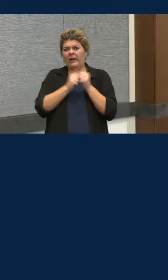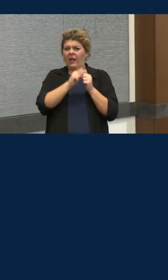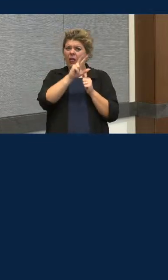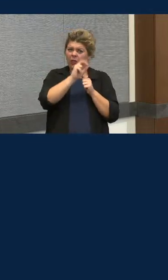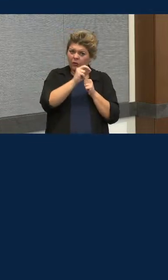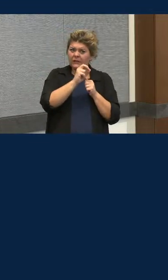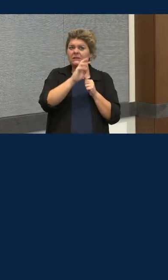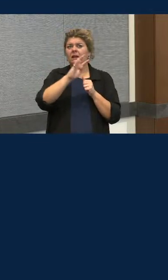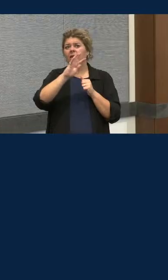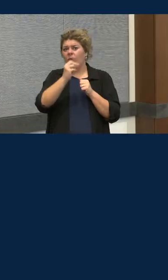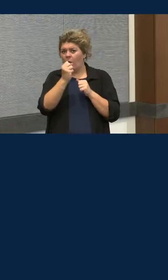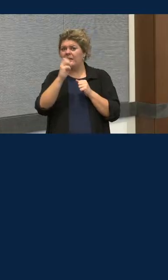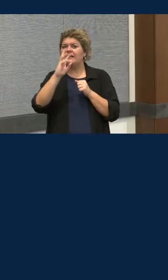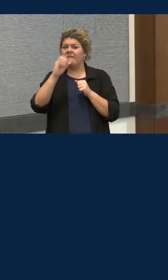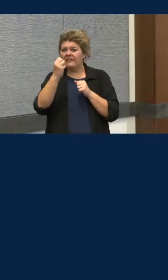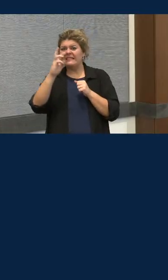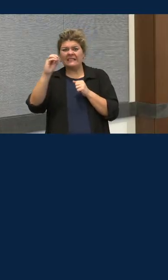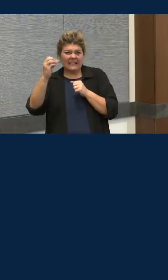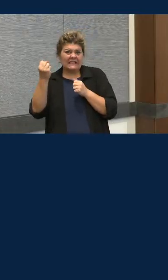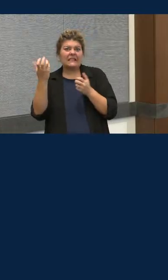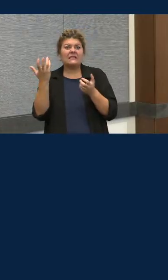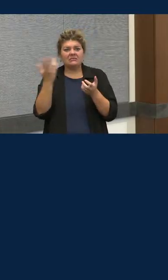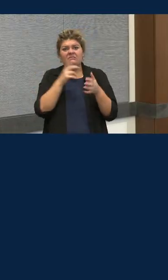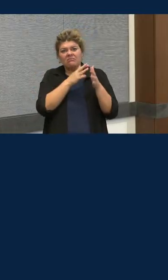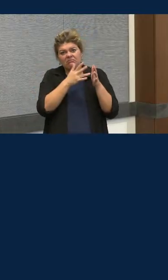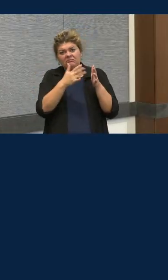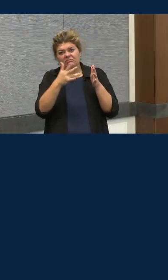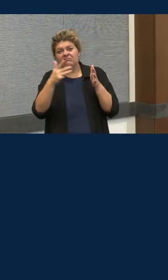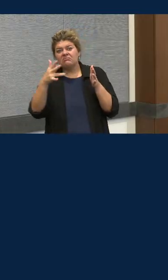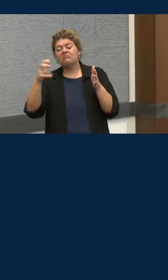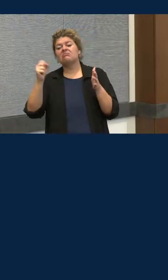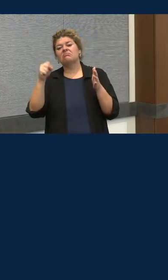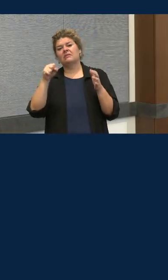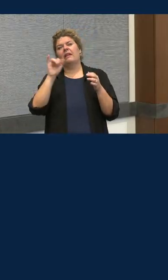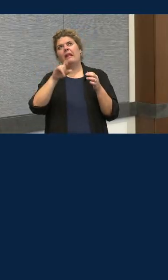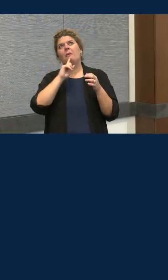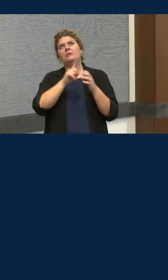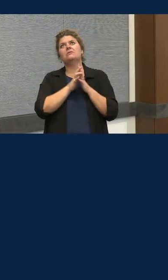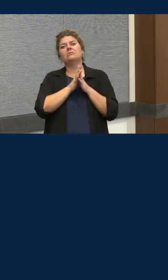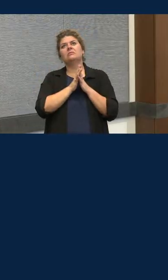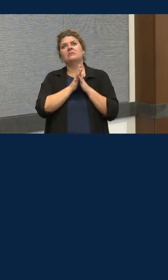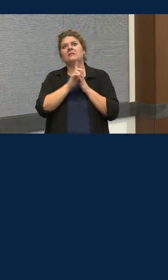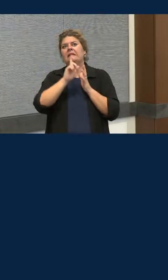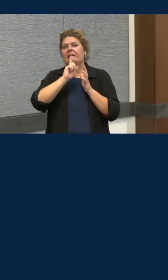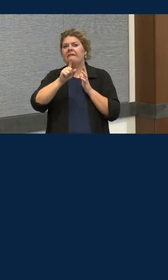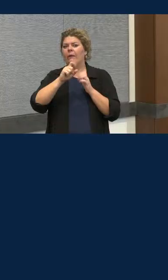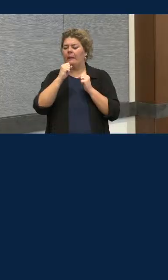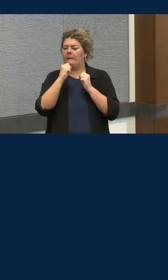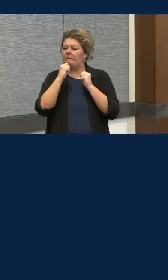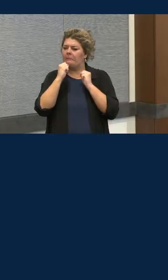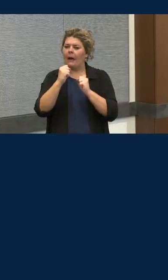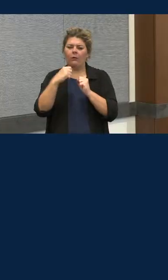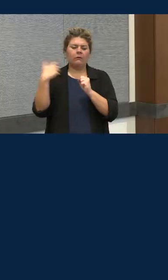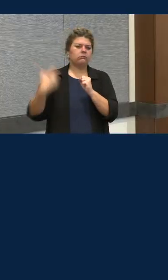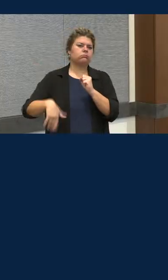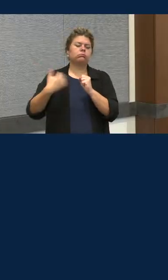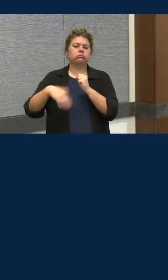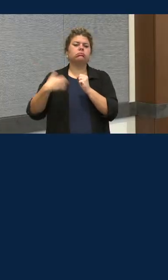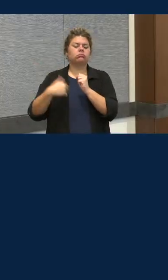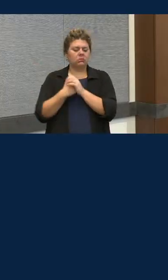and stuff. Yeah, this was a